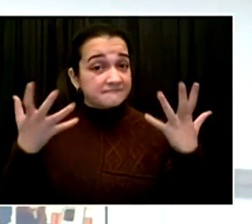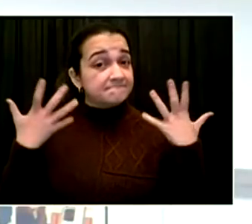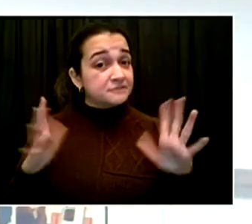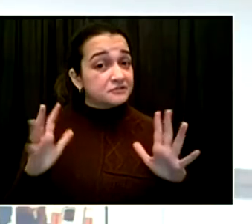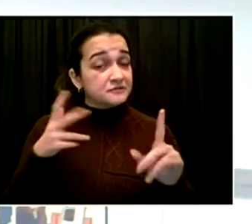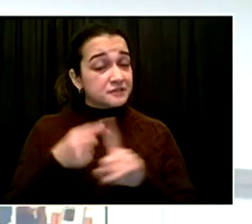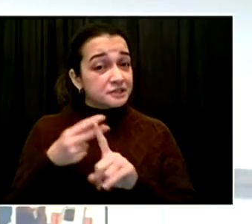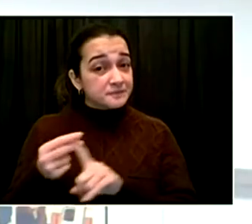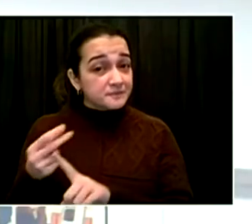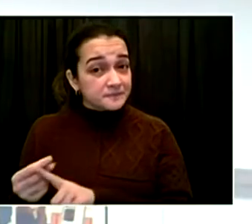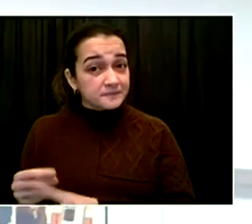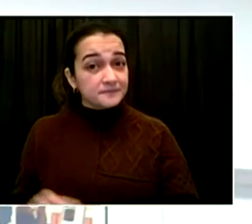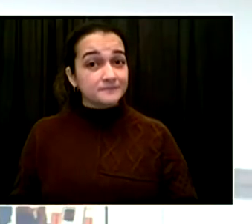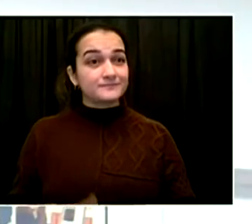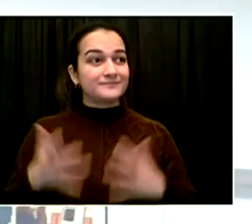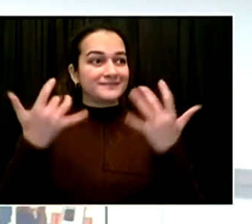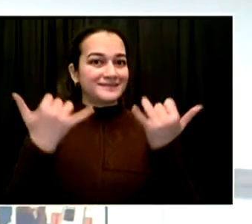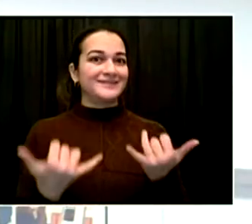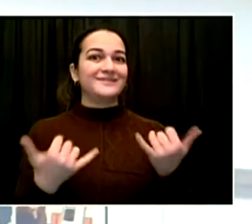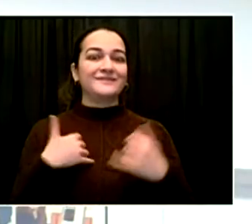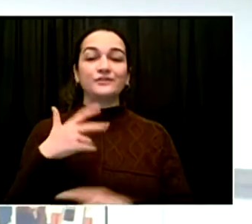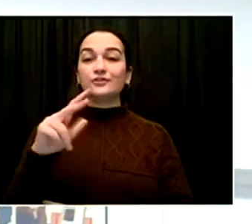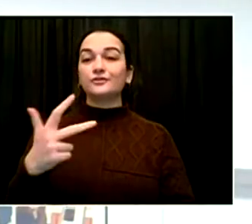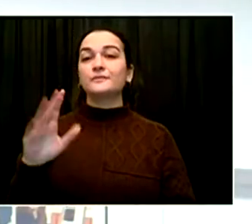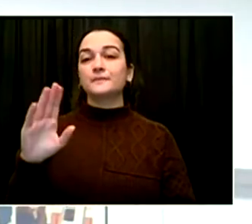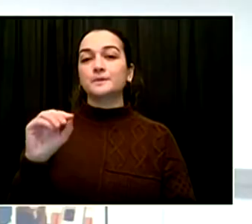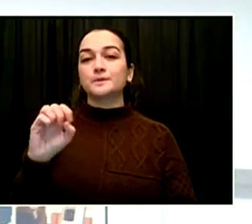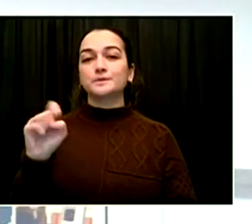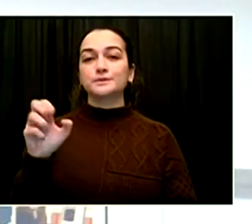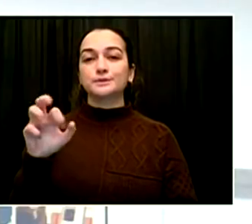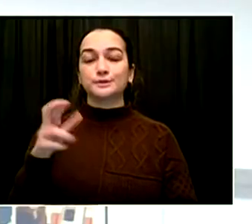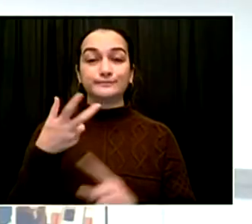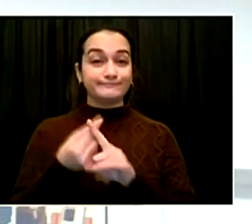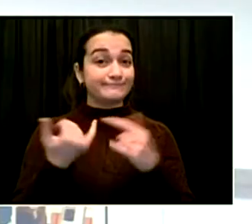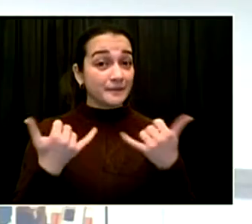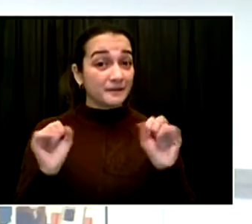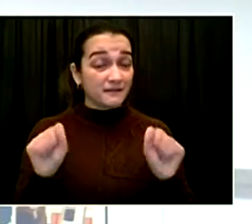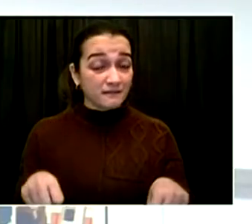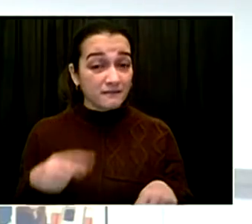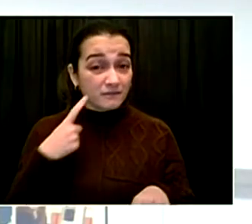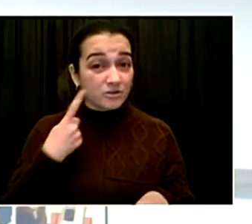SO, DAVE, YOU WANT TO SPEAK TO THE APPROACH YOU ARE TAKING, HERE? CERTAINLY, SIR. I WILL RECAP THE HIGH POINTS.